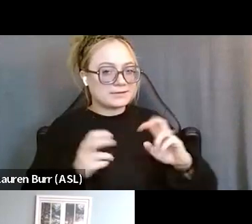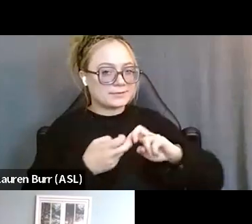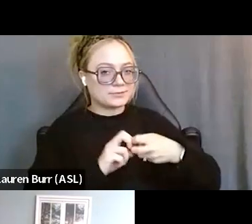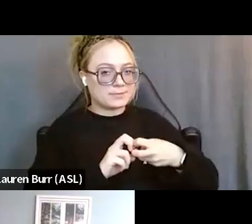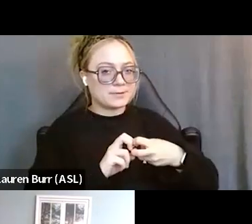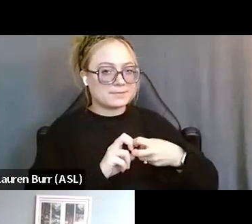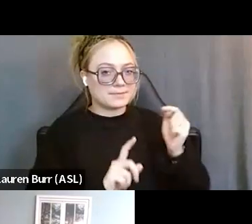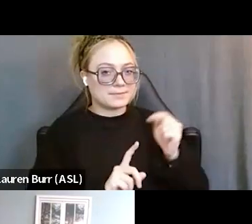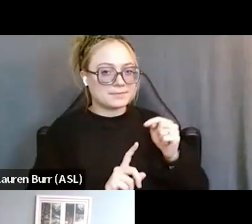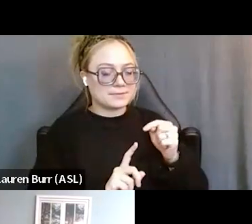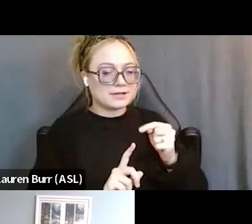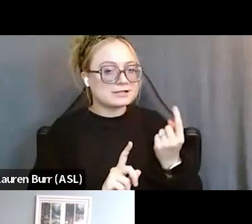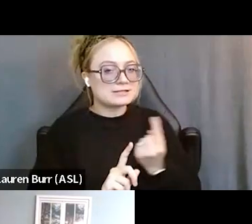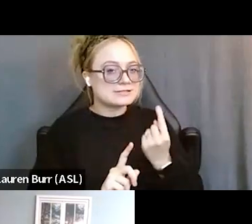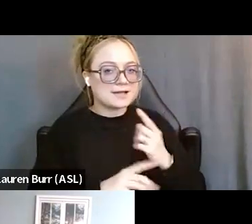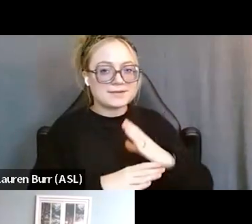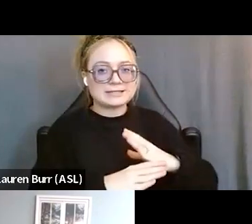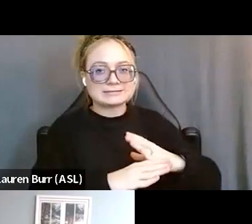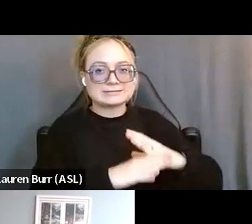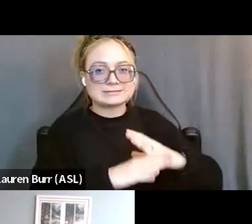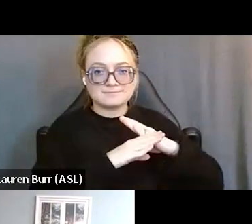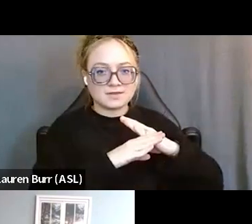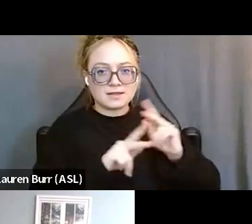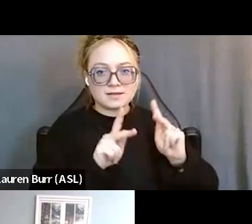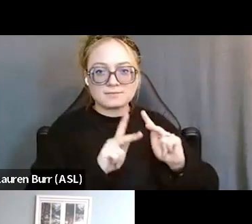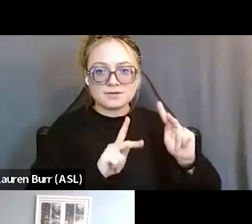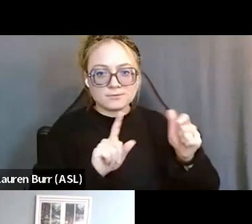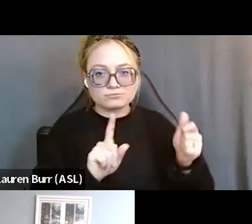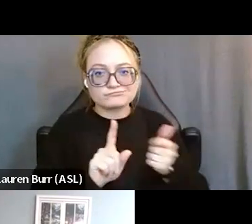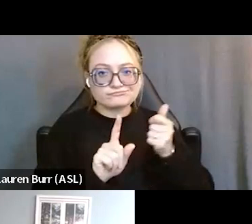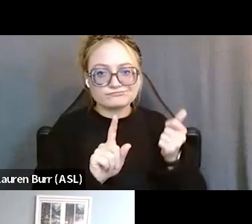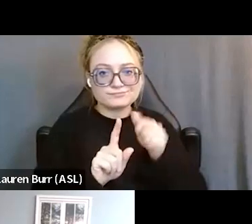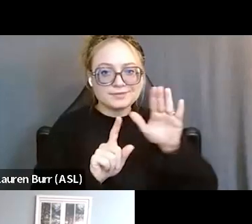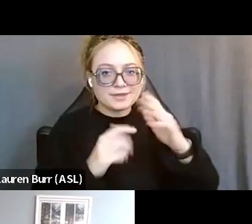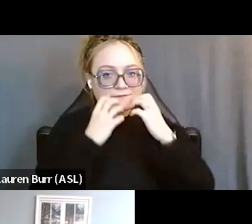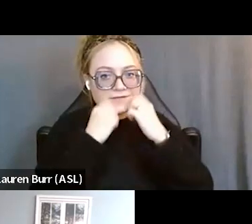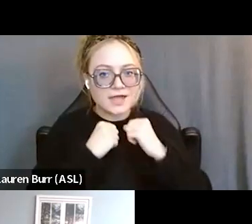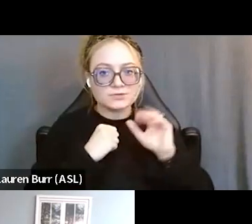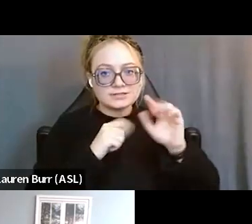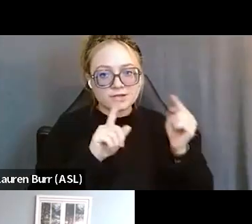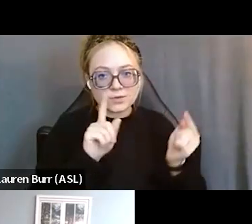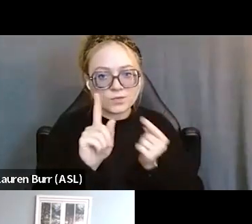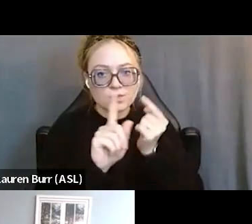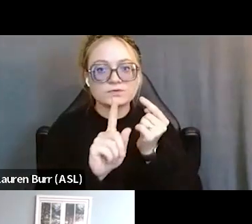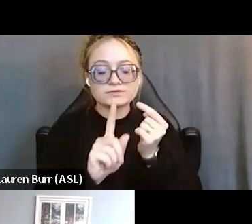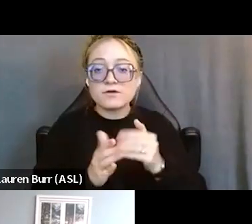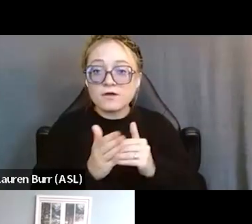that something is getting in the way of people pursuing their values or what it is that they want in their life. Like oftentimes people wanna work, right?